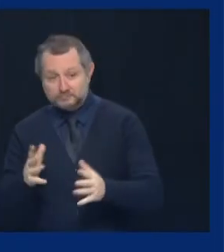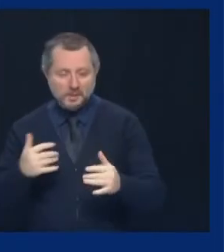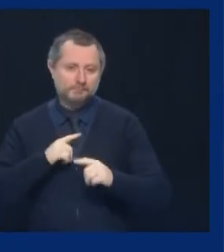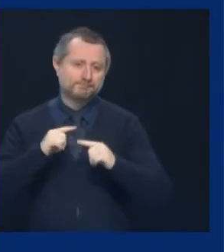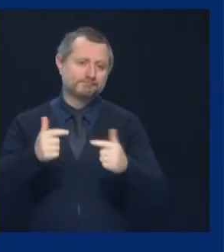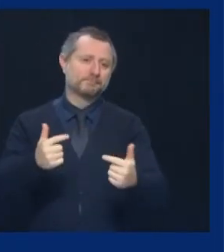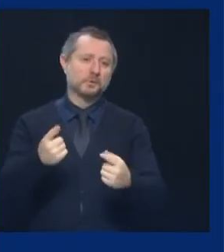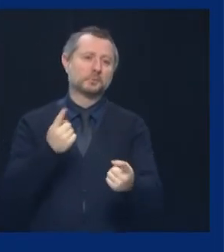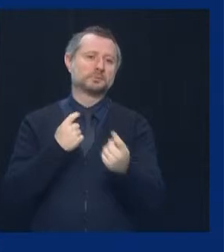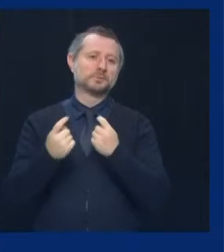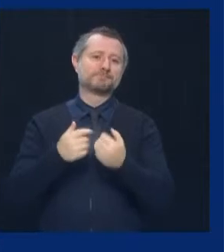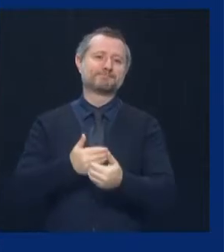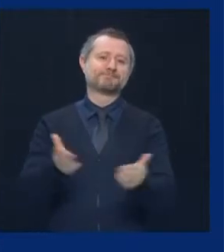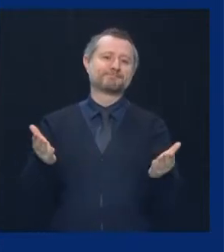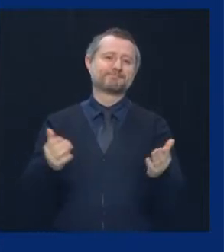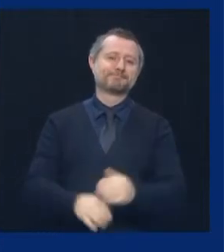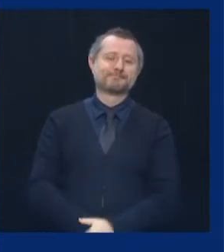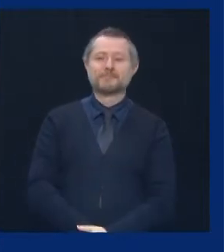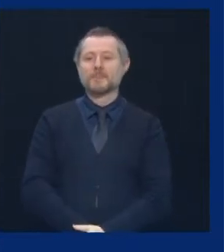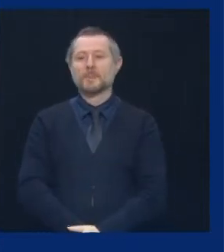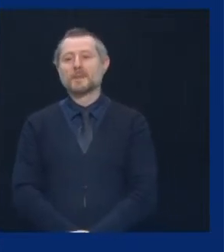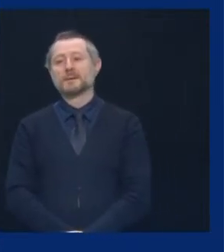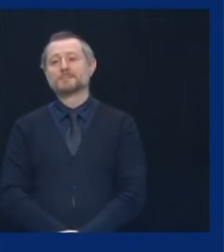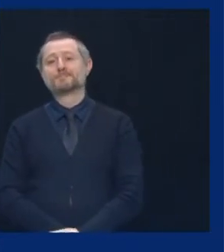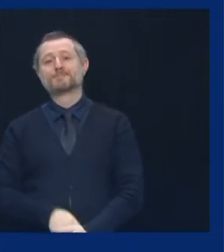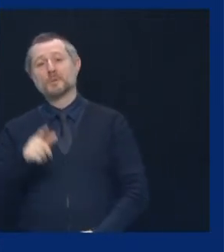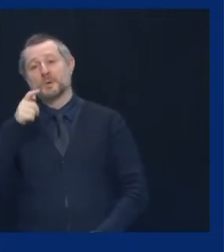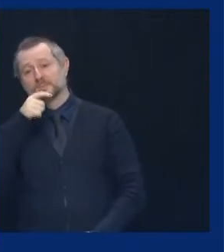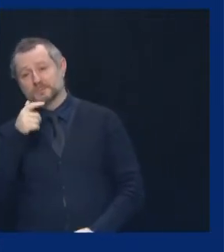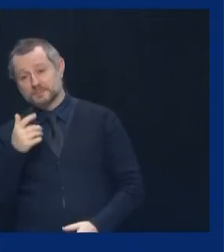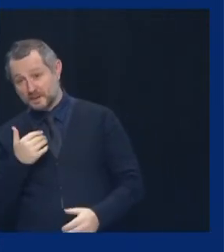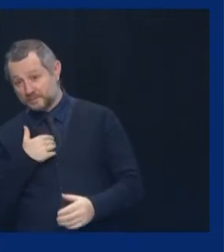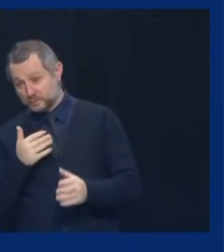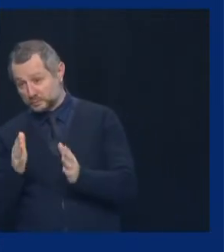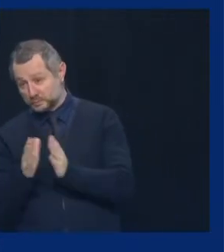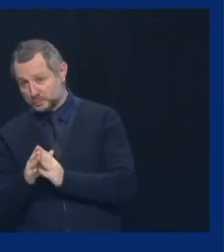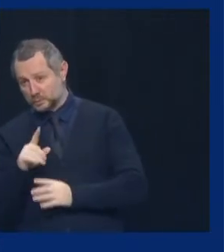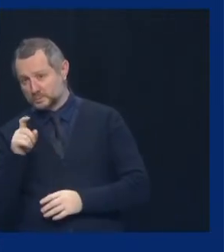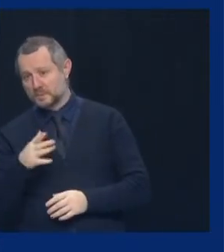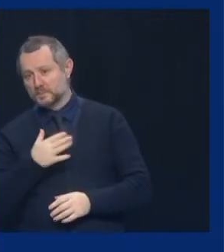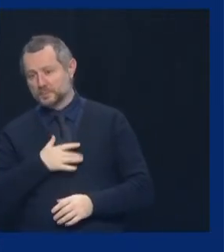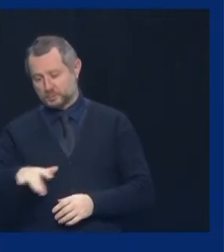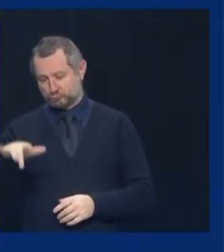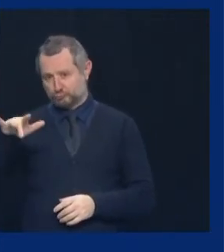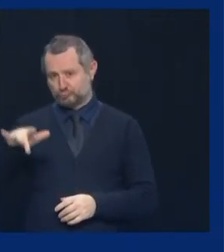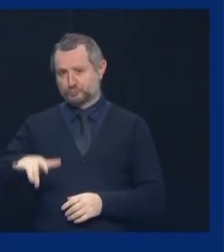PART OF BEING NEW YORK TOUGH. QUESTIONS?